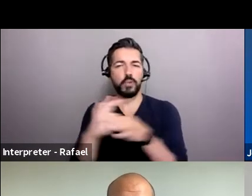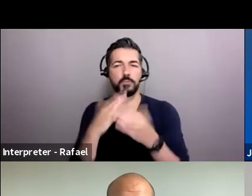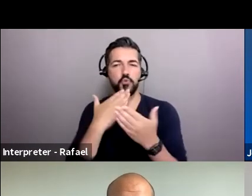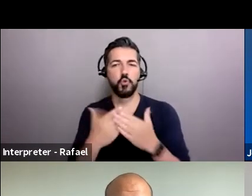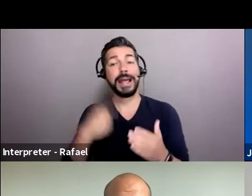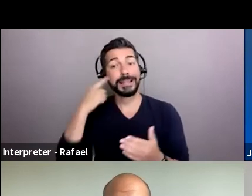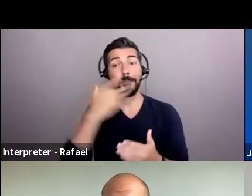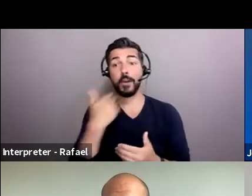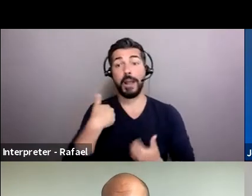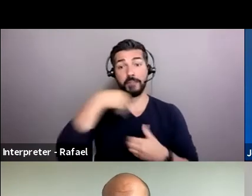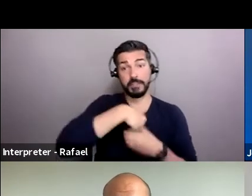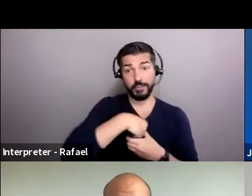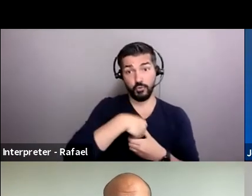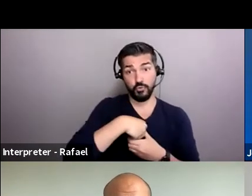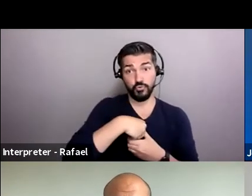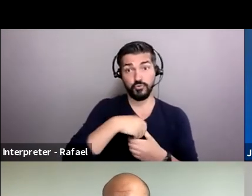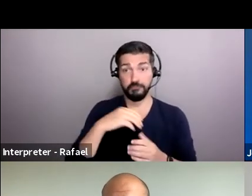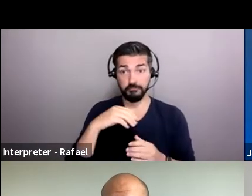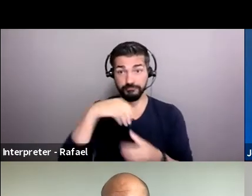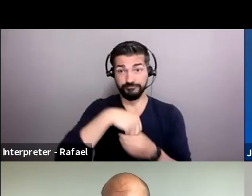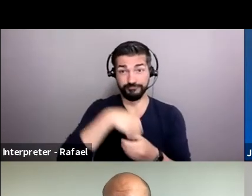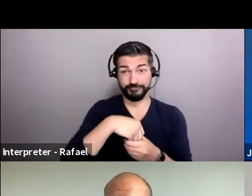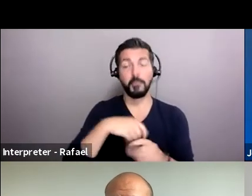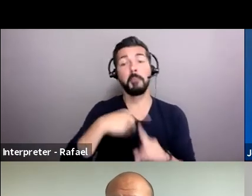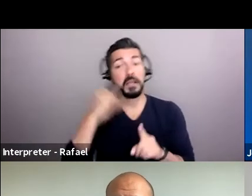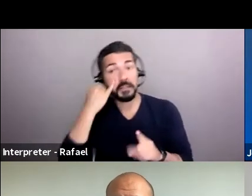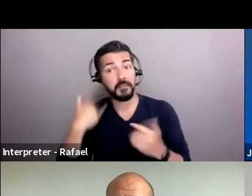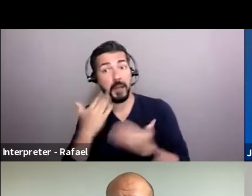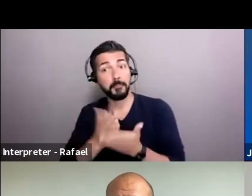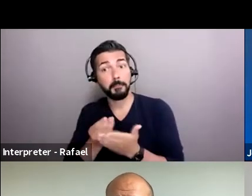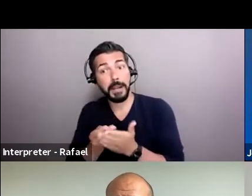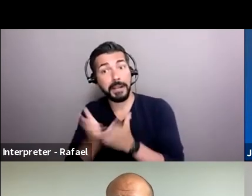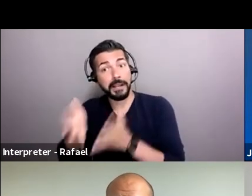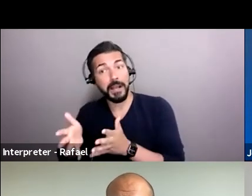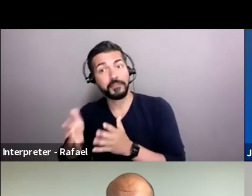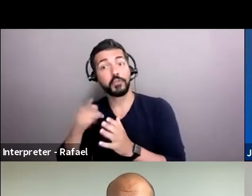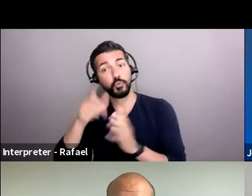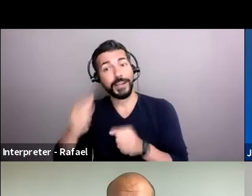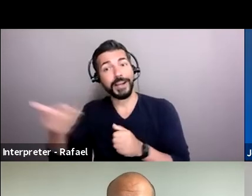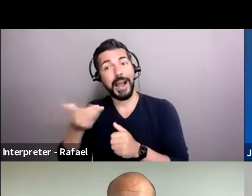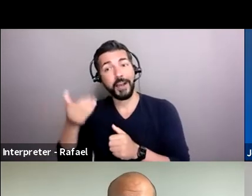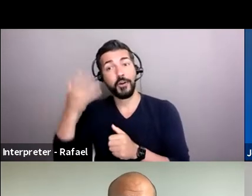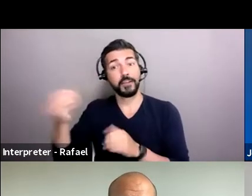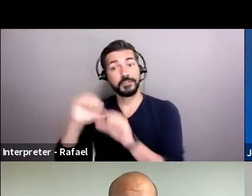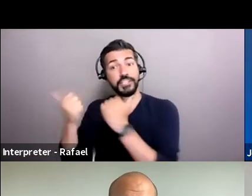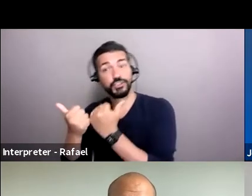And then if you have a little bit of money in your budget and you can have an outside agency consulting with you to